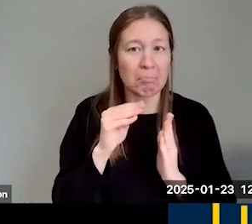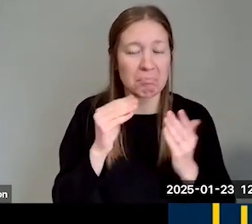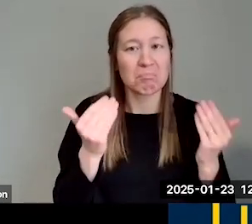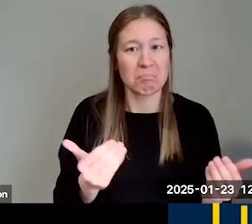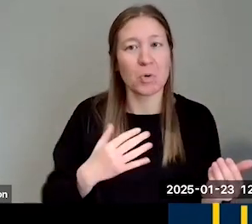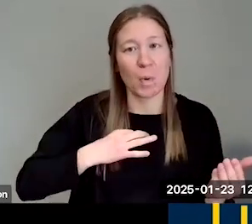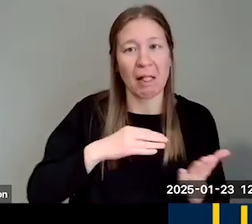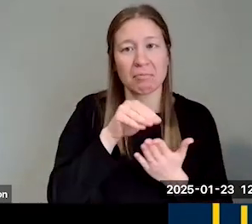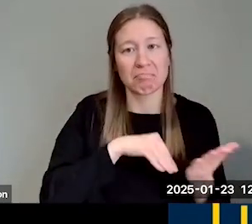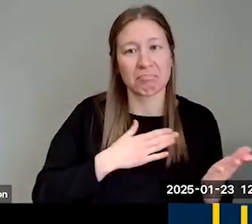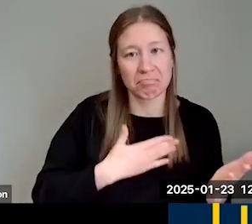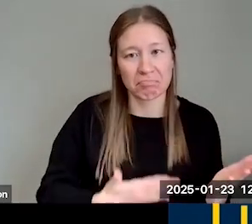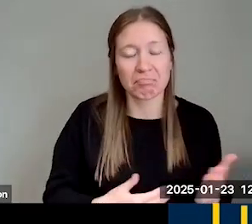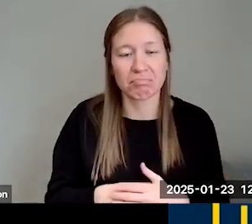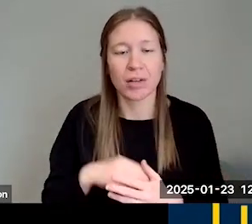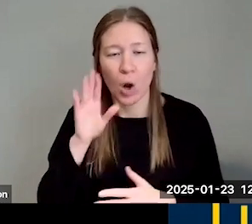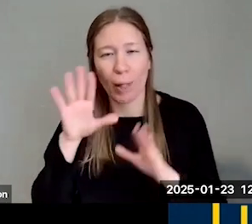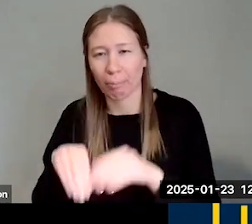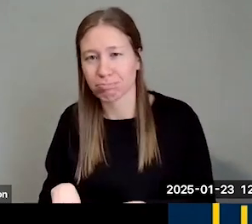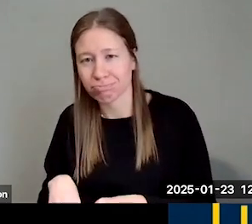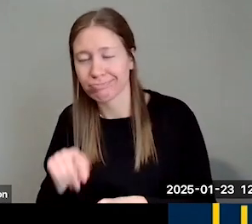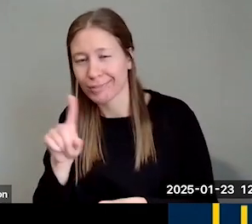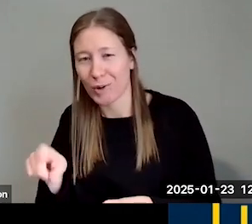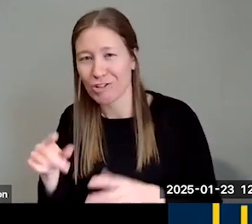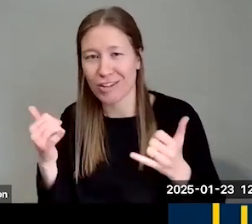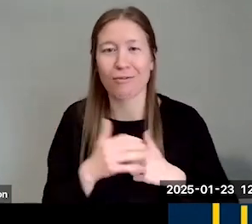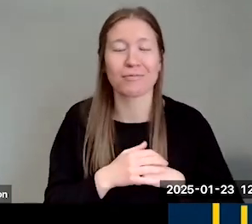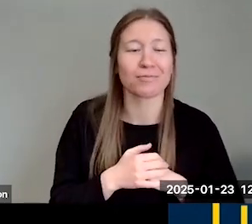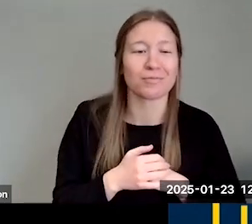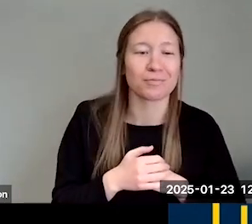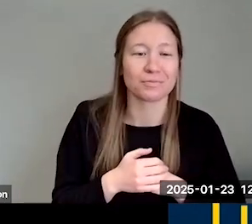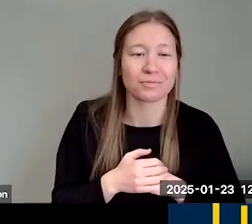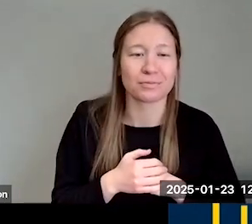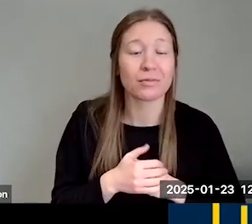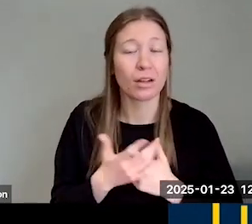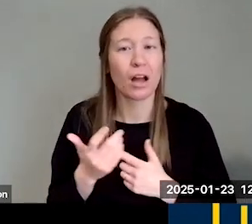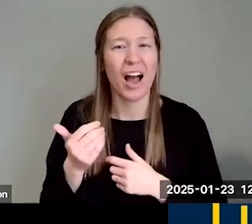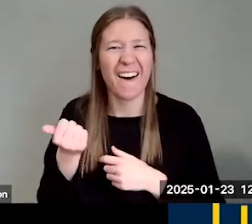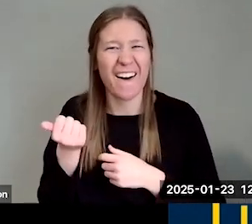And I think we can stop sharing that poll now. And then we have just a few people that think it's less than 5%.